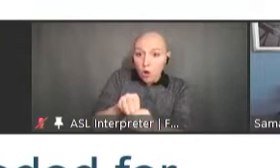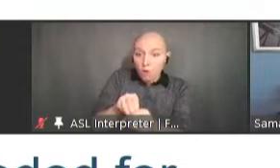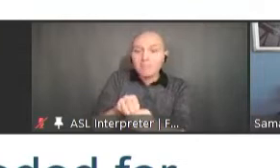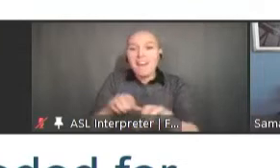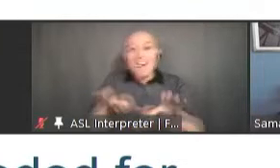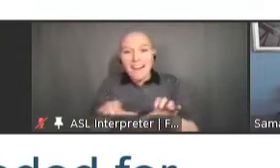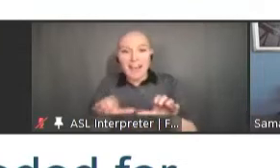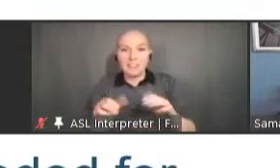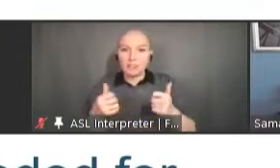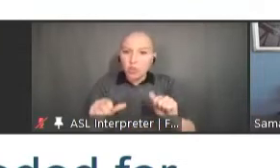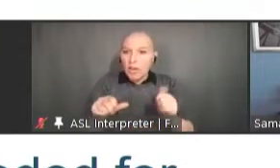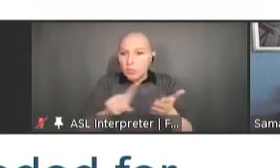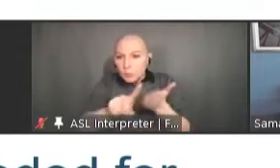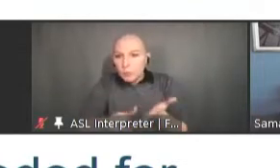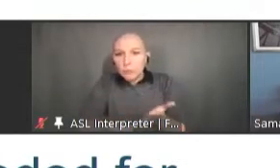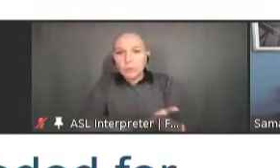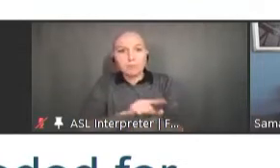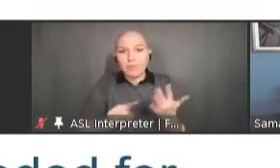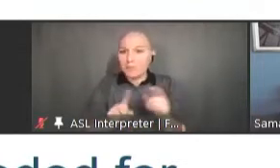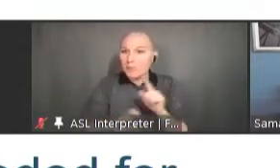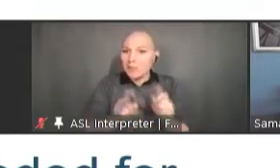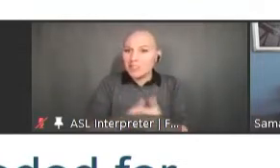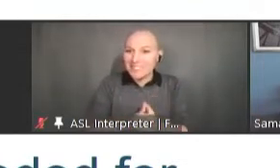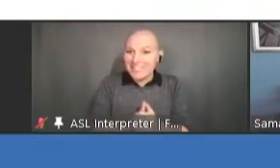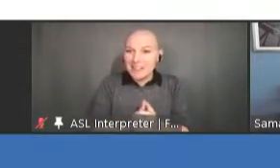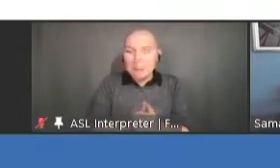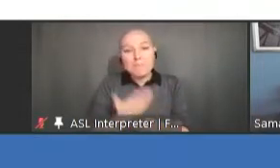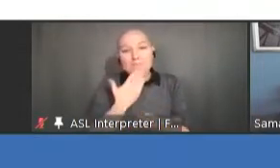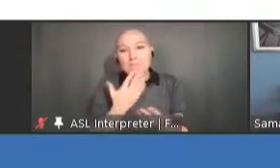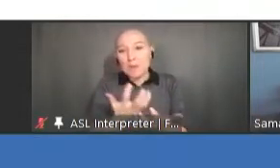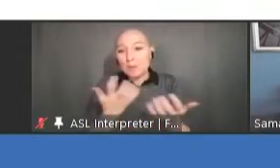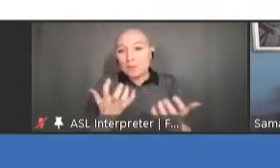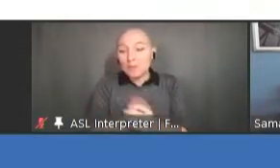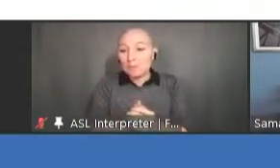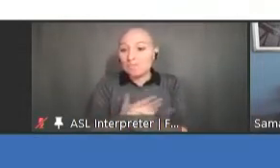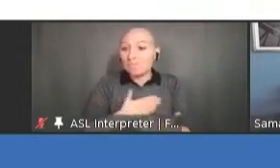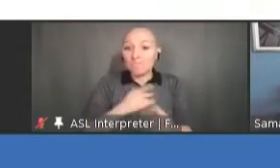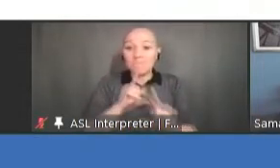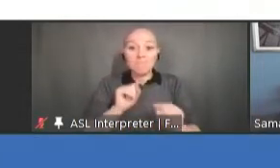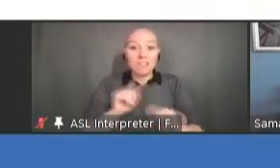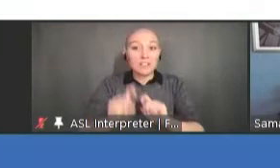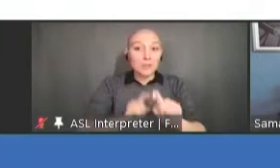So, thank you very much. I'd be happy to answer any questions.